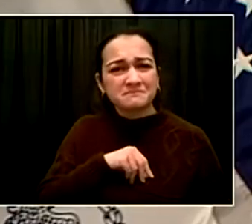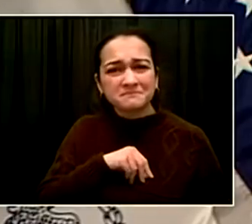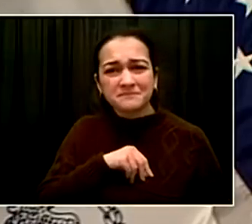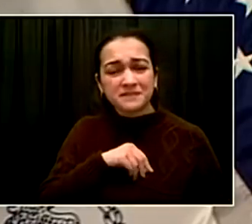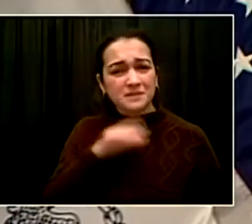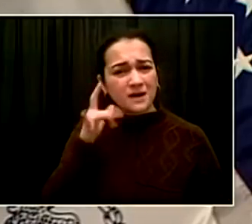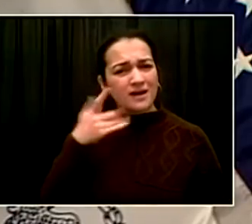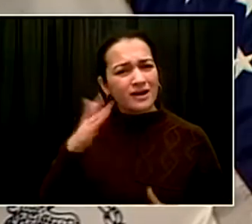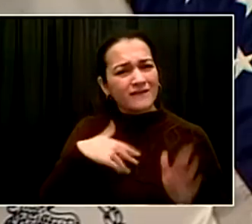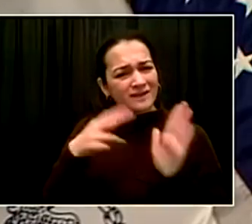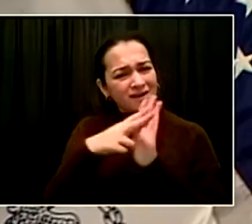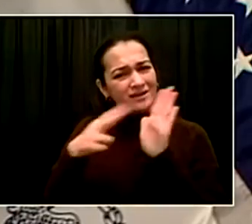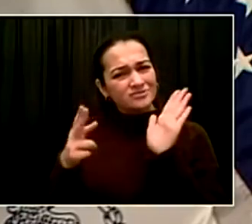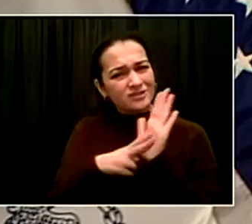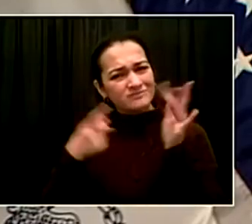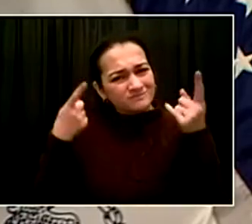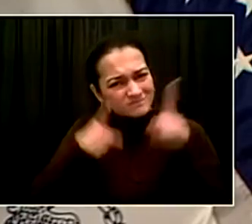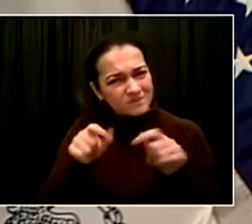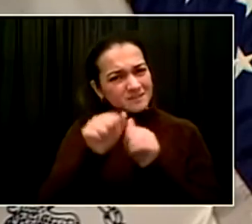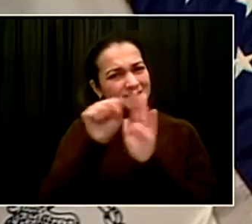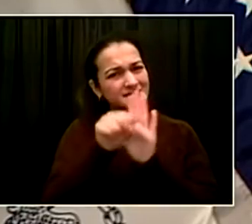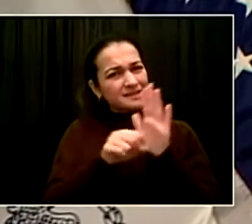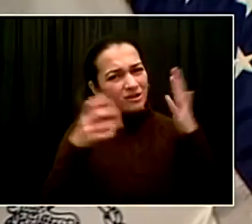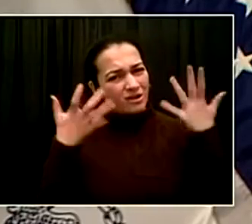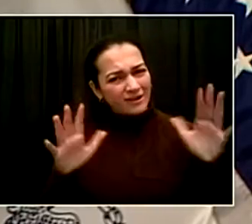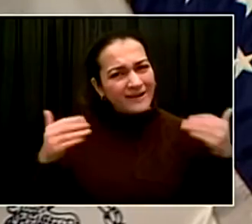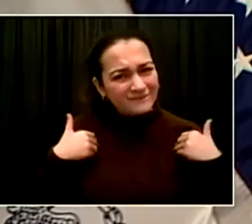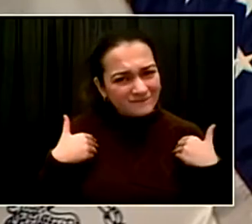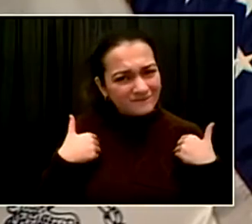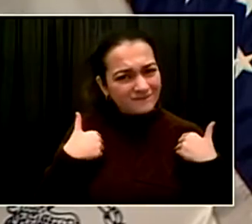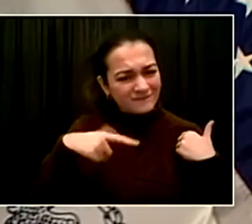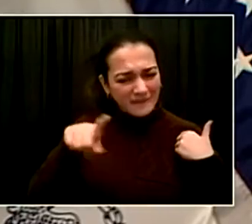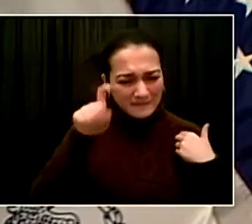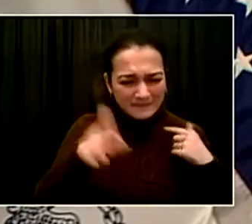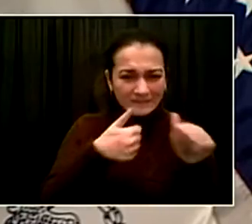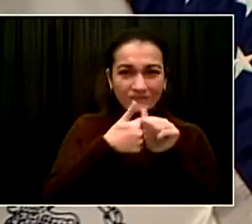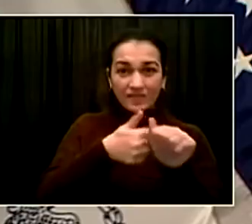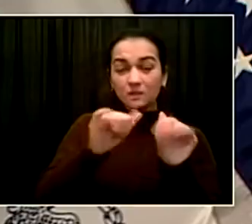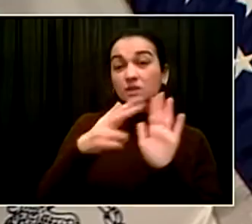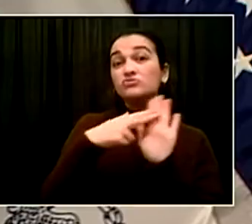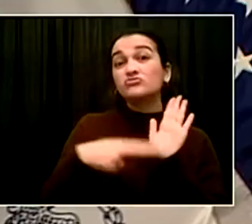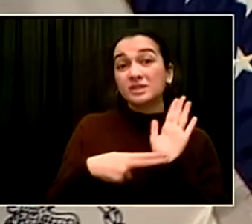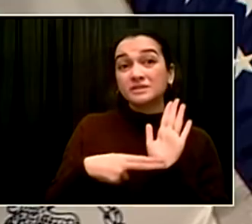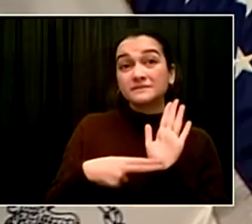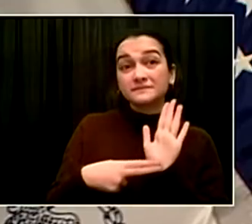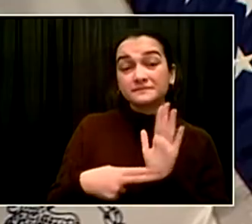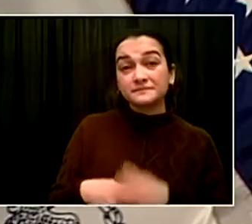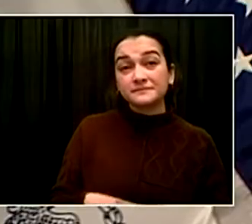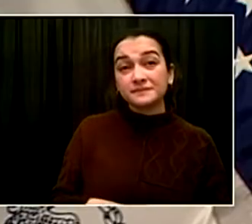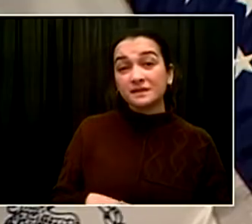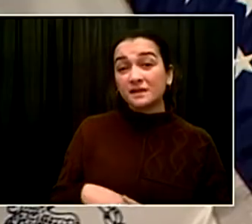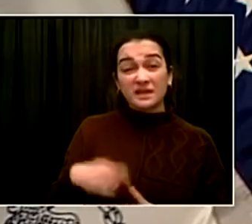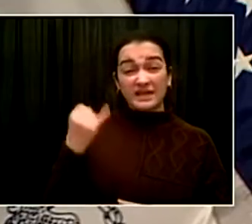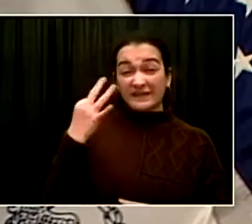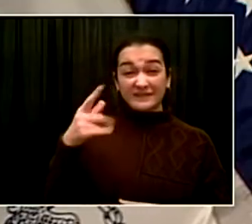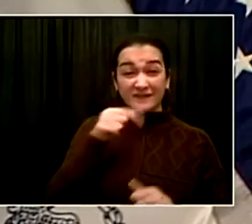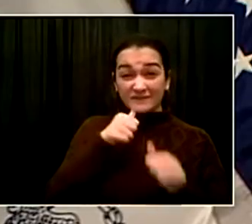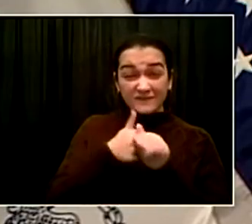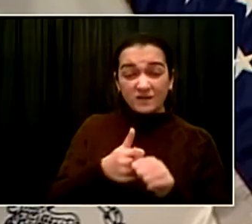IF THEY'RE WORKING UNDER A CONTRACTOR, THEY'VE GOT TO DO BETTER OR WE NEED TO REPLACE THEM. PEOPLE NEED THE TESTING AND